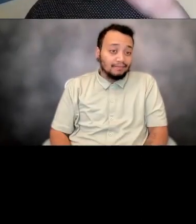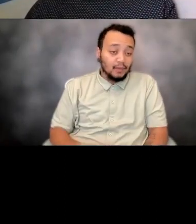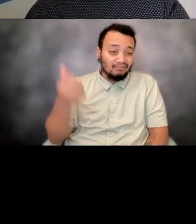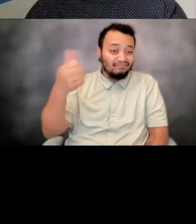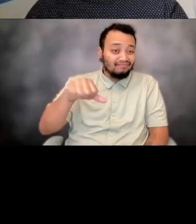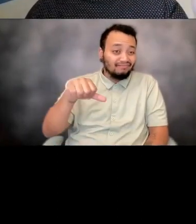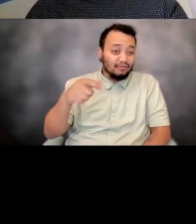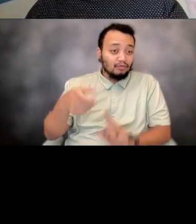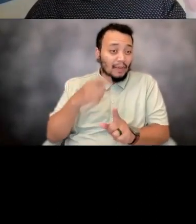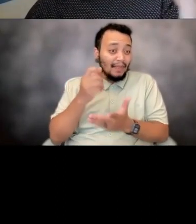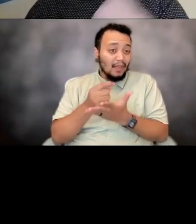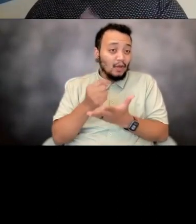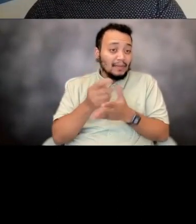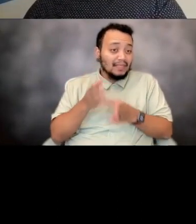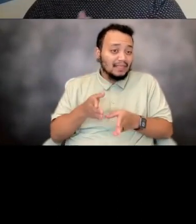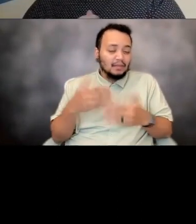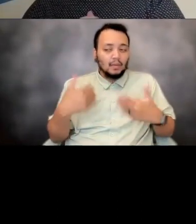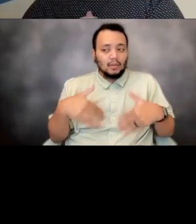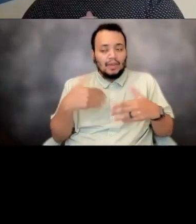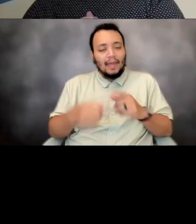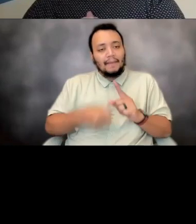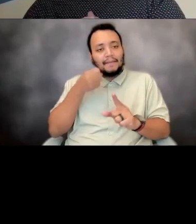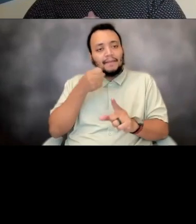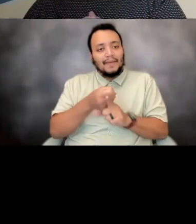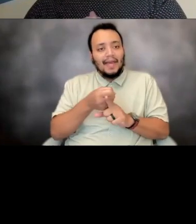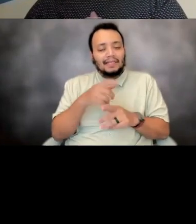So that experience changes how you seek help later on.